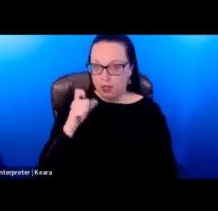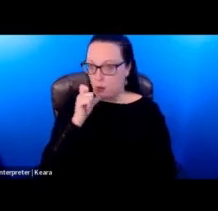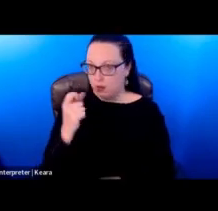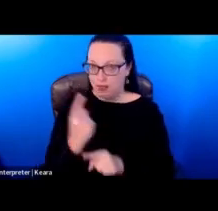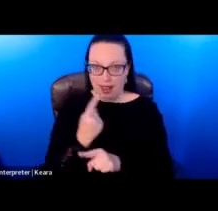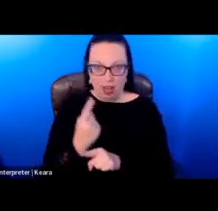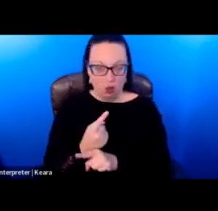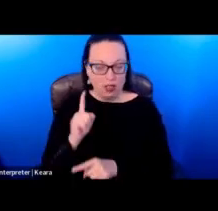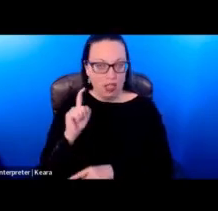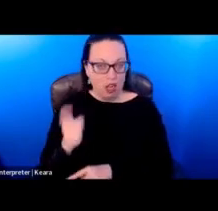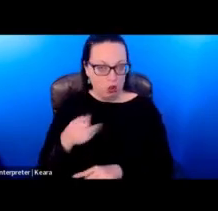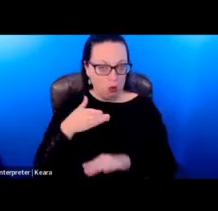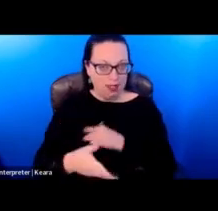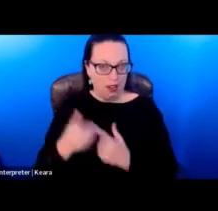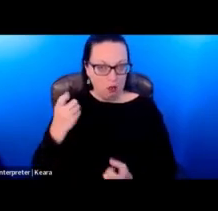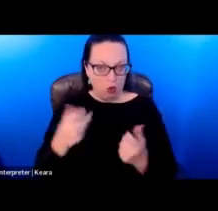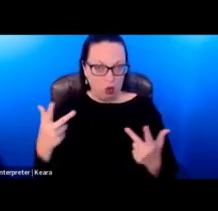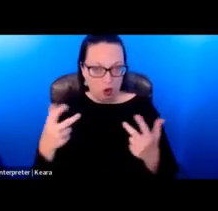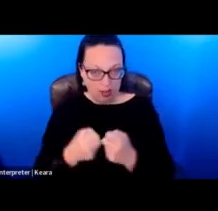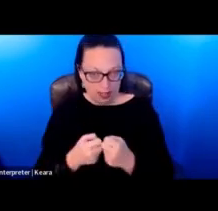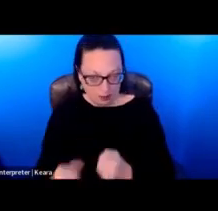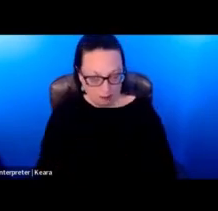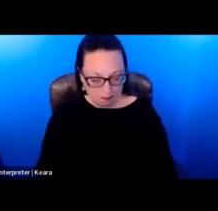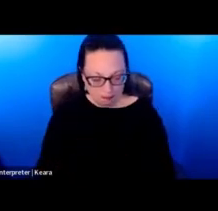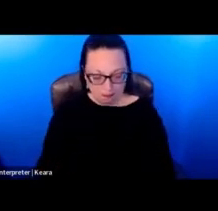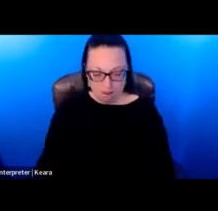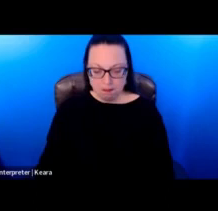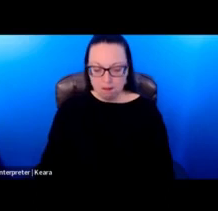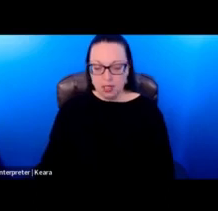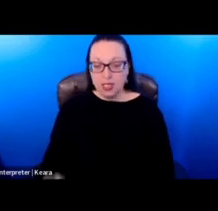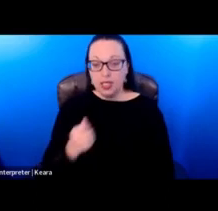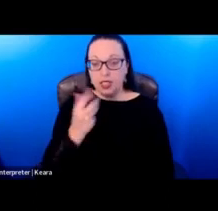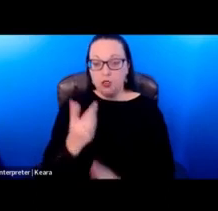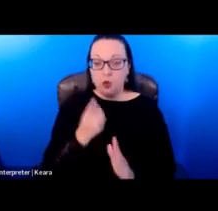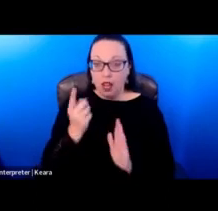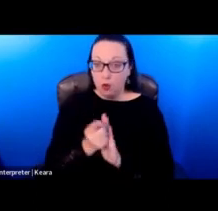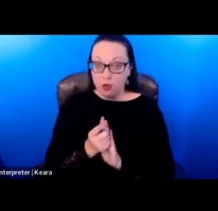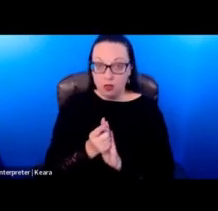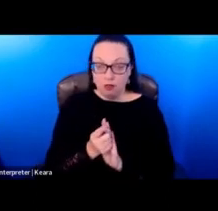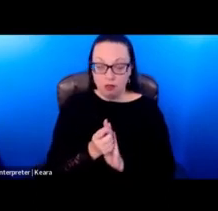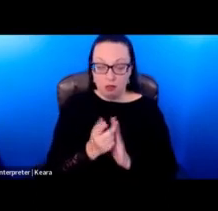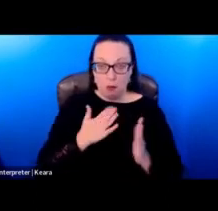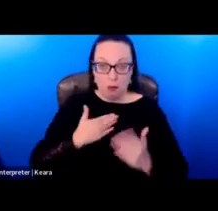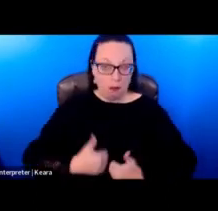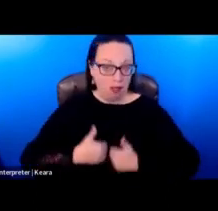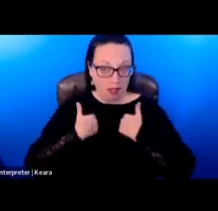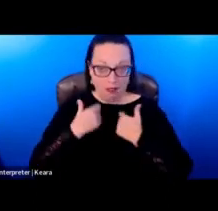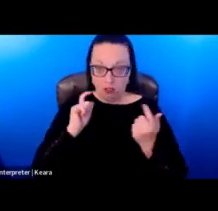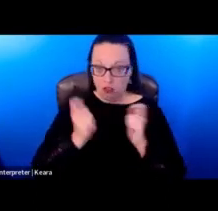after a car accident. In a matter of hours, my life changed forever. I was extremely fortunate that I was seen by a